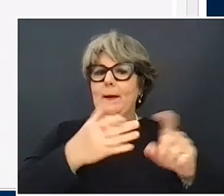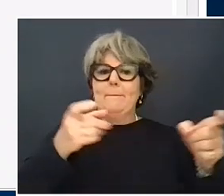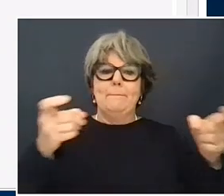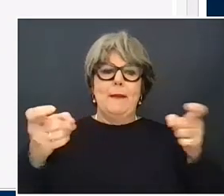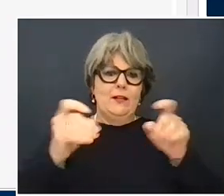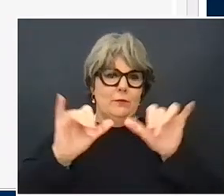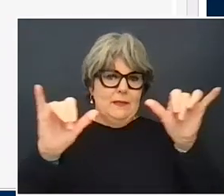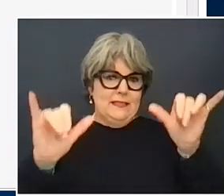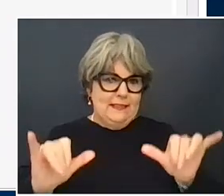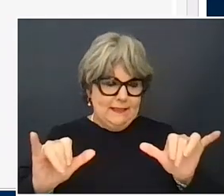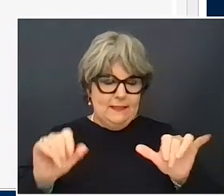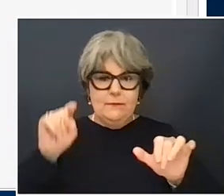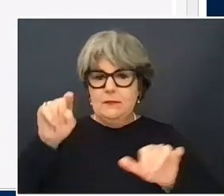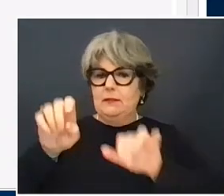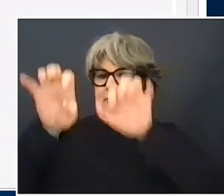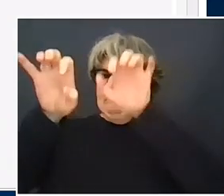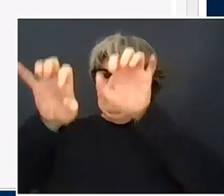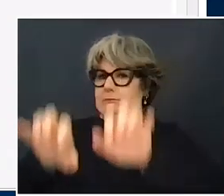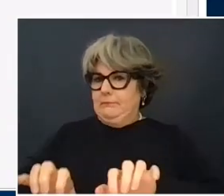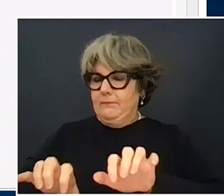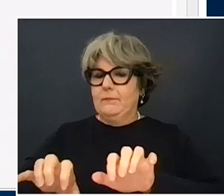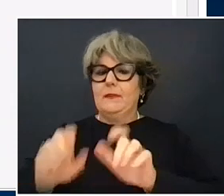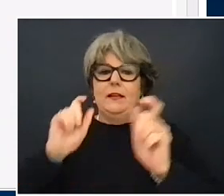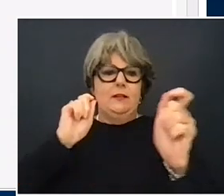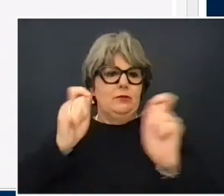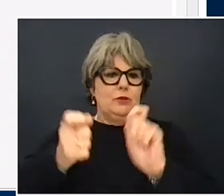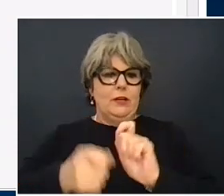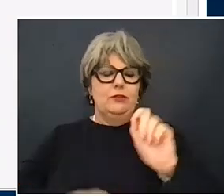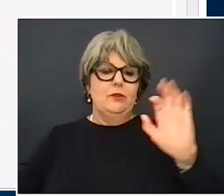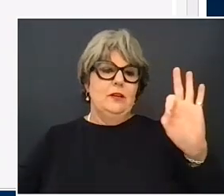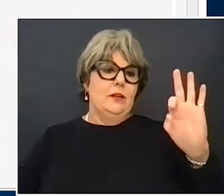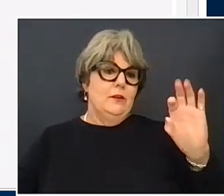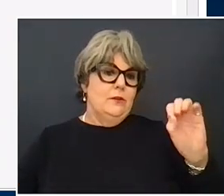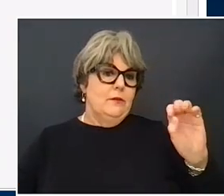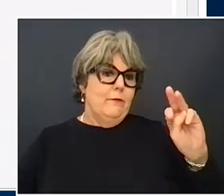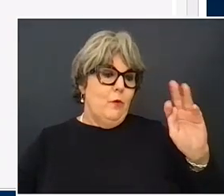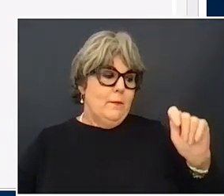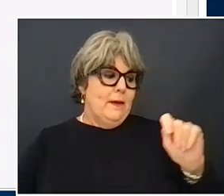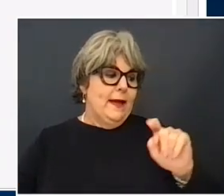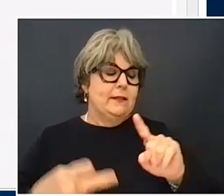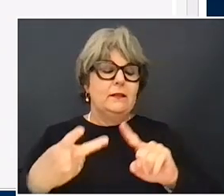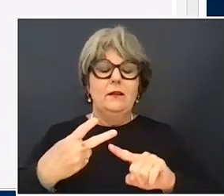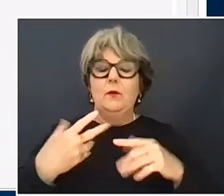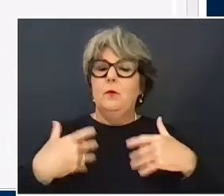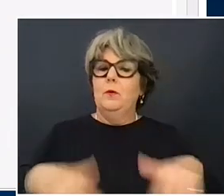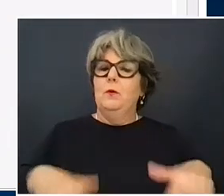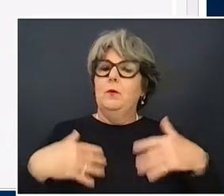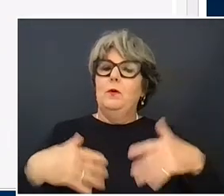So it's reformatting all of that. It's hundreds and hundreds and hundreds of